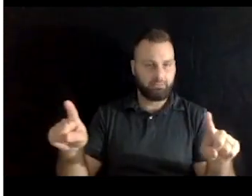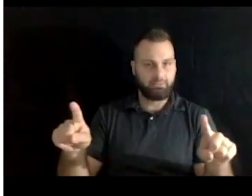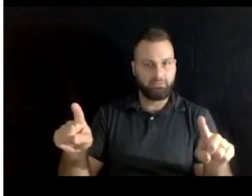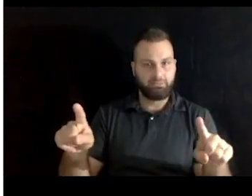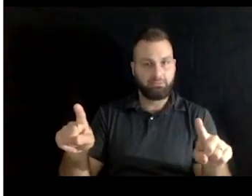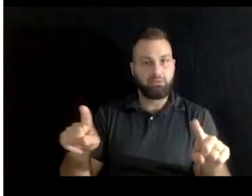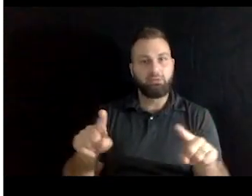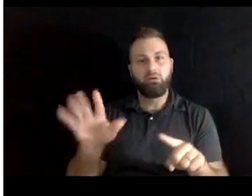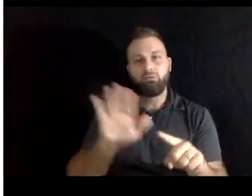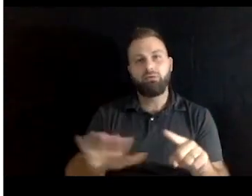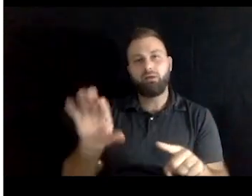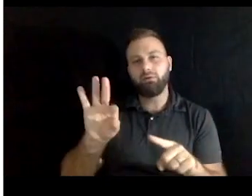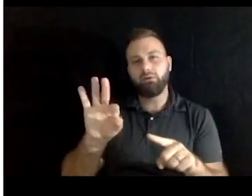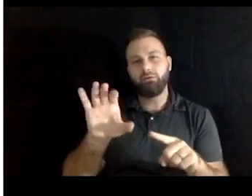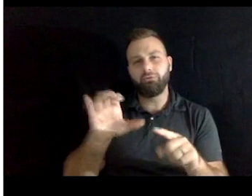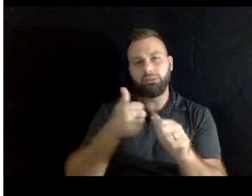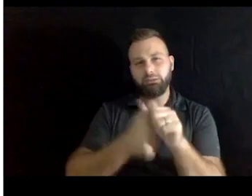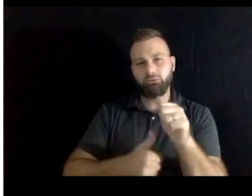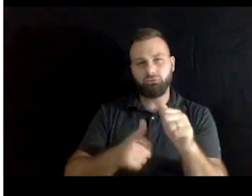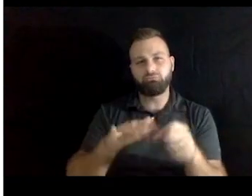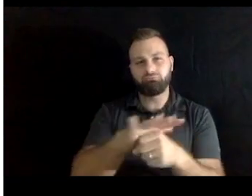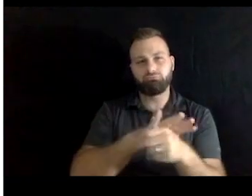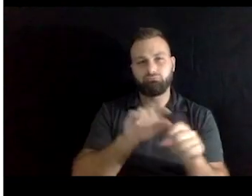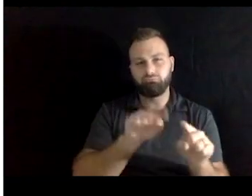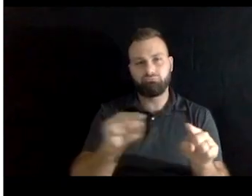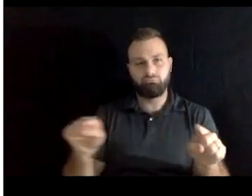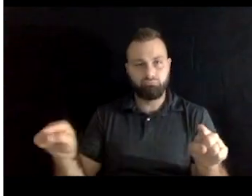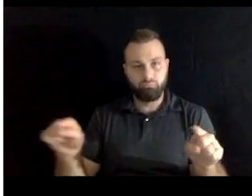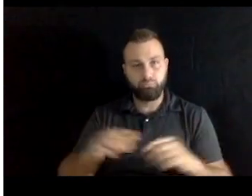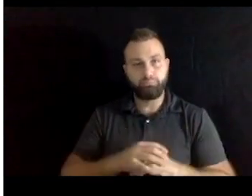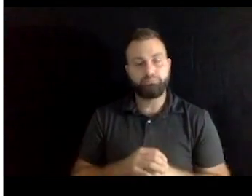900 youth in each of these sites. Intervention varied across sites,